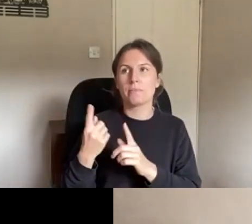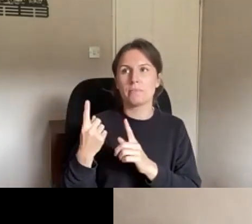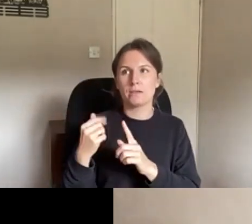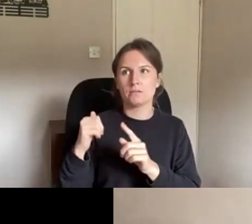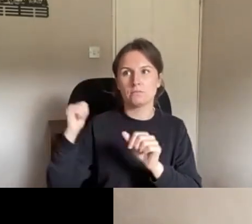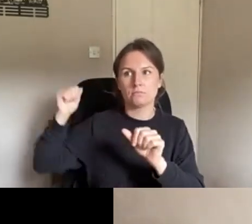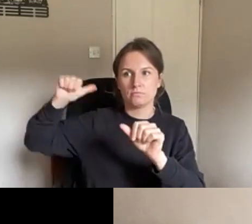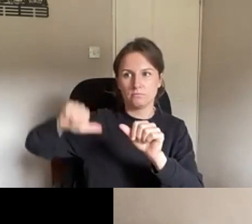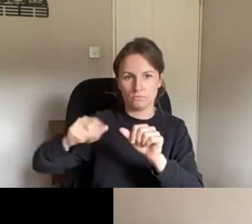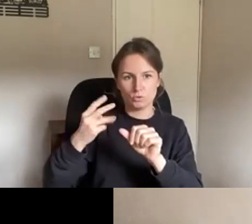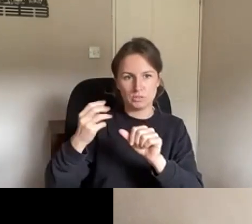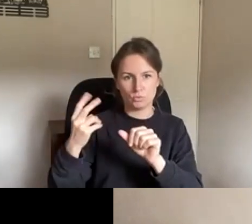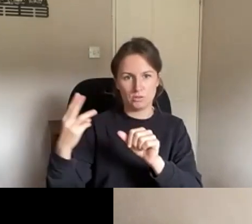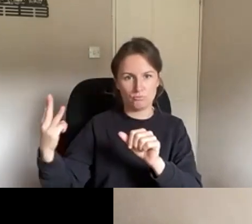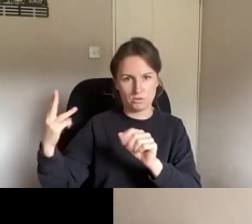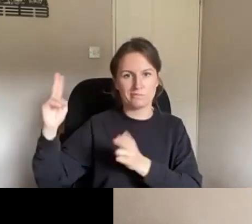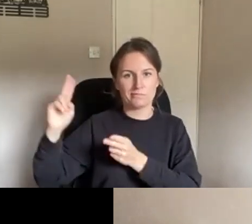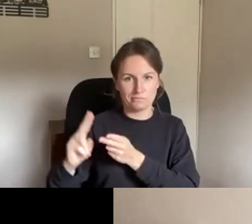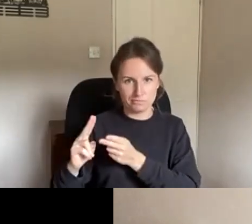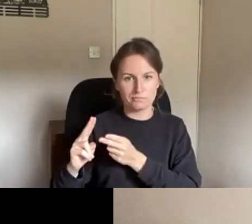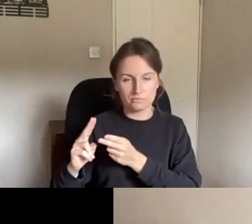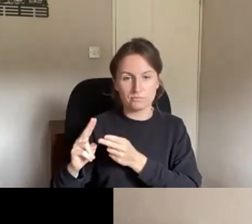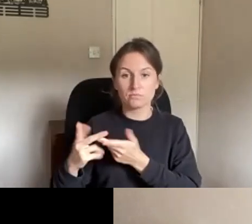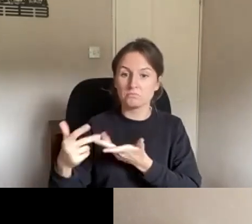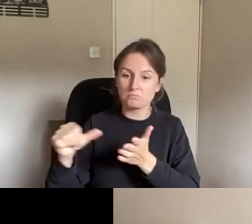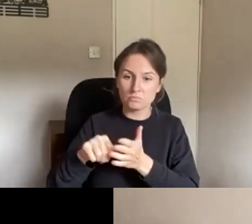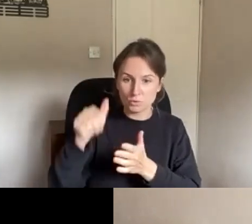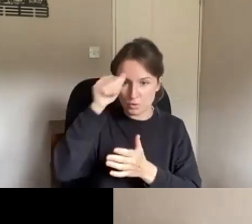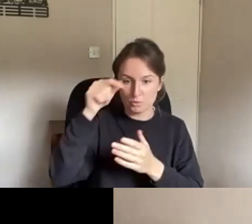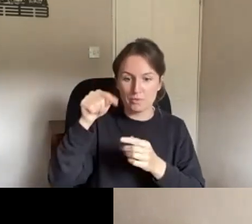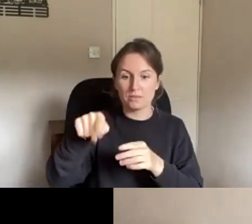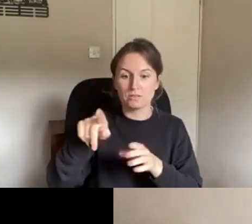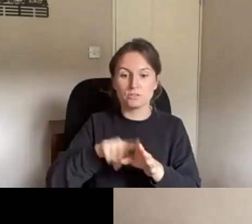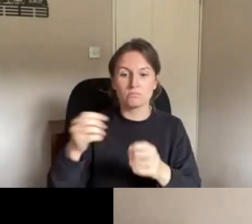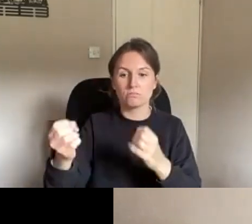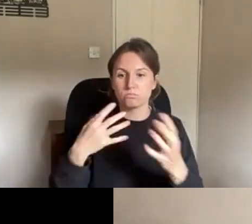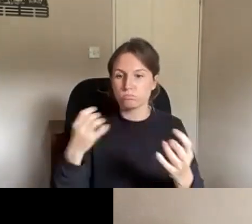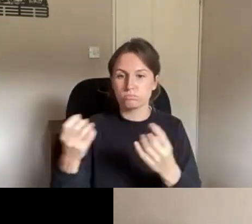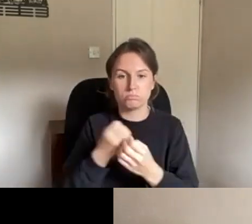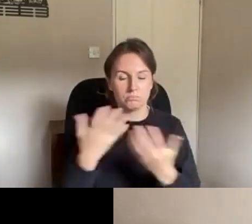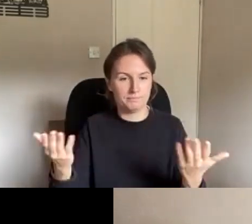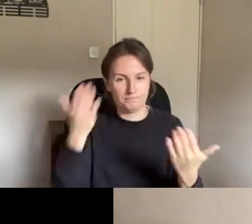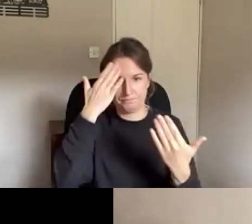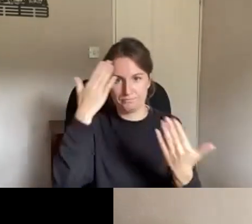It's quite difficult to know how many we will get this year. Obviously, we want to get as many as possible.